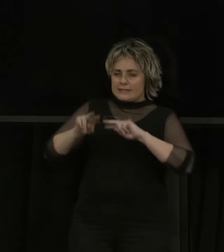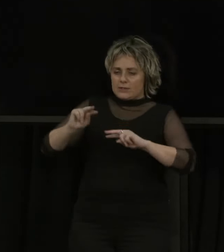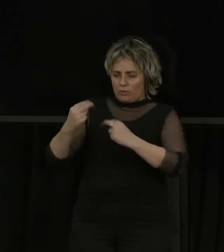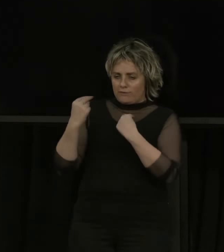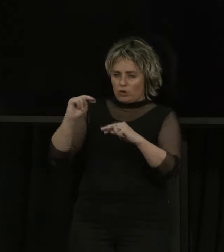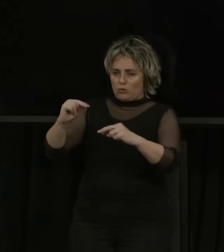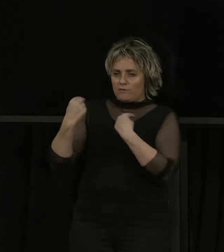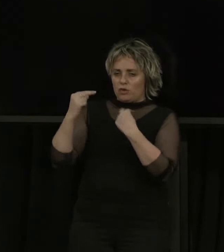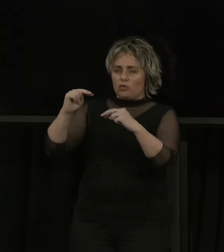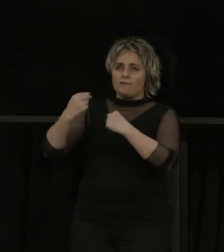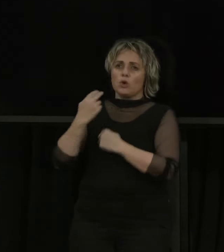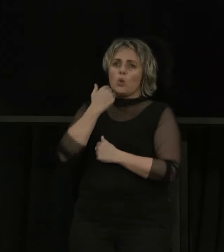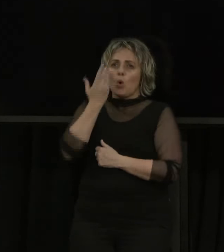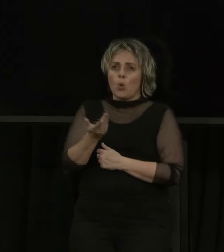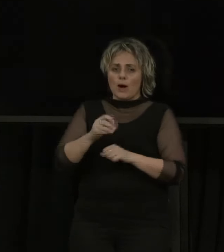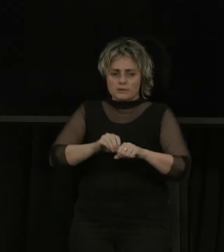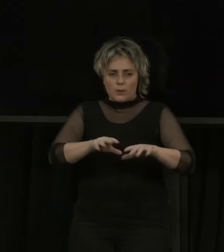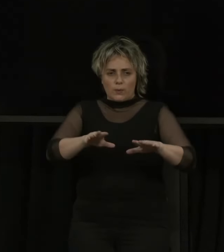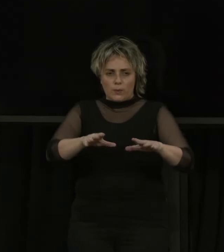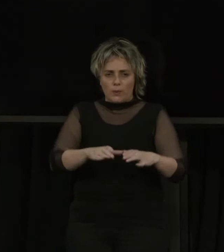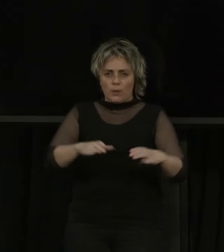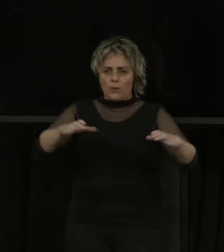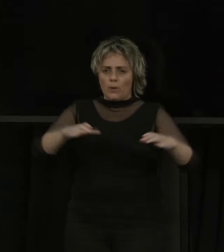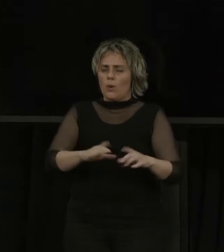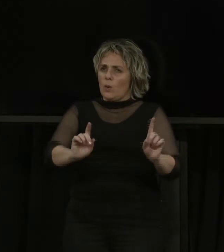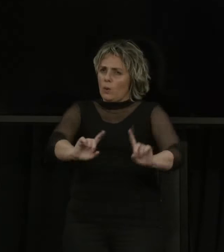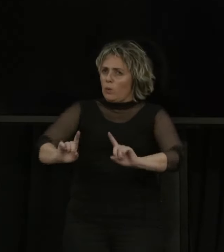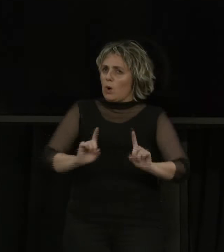people want us to put dates on every single move that we may make in Auckland in the future,